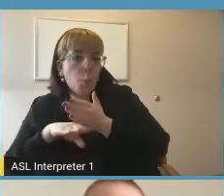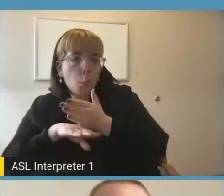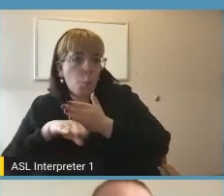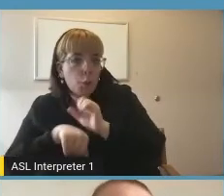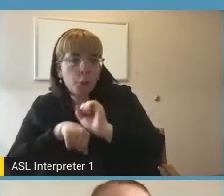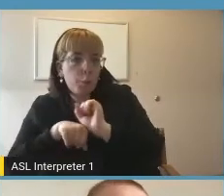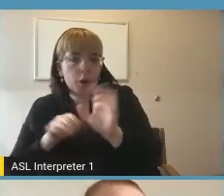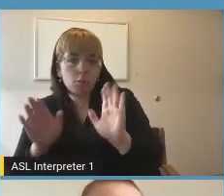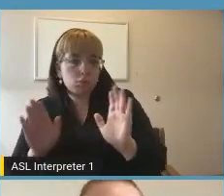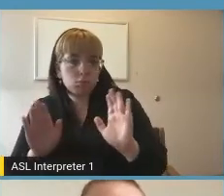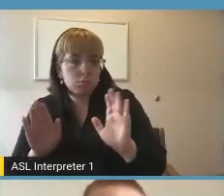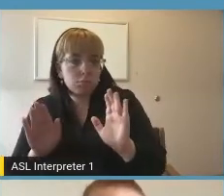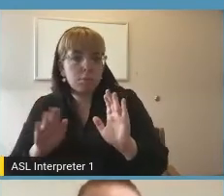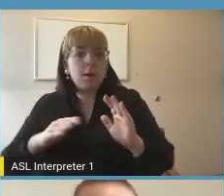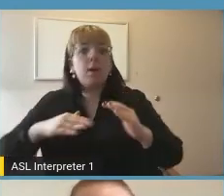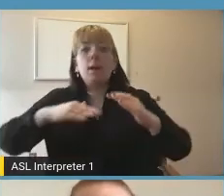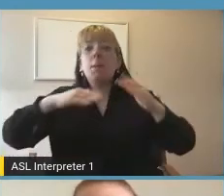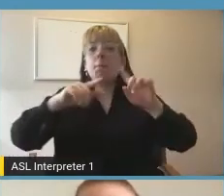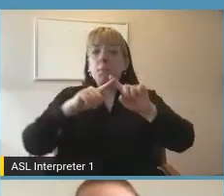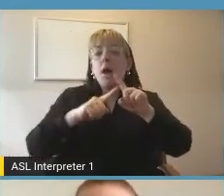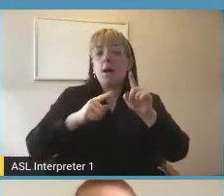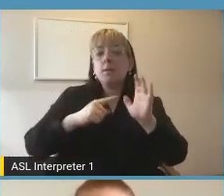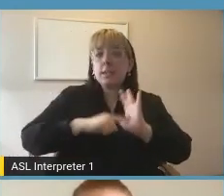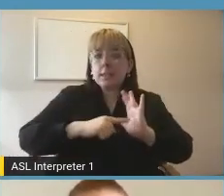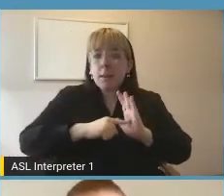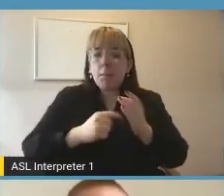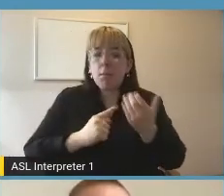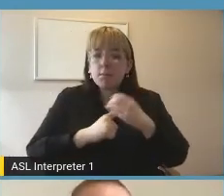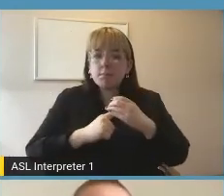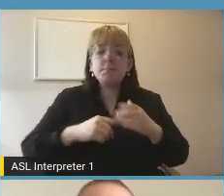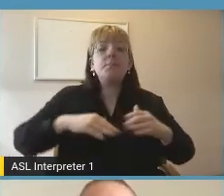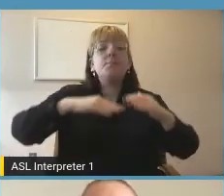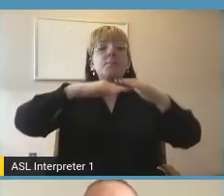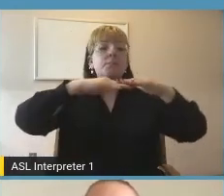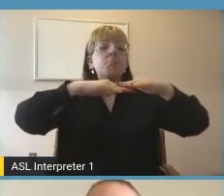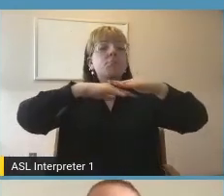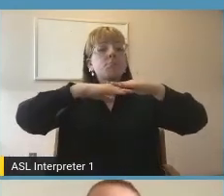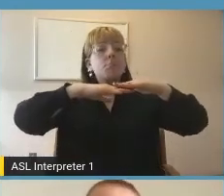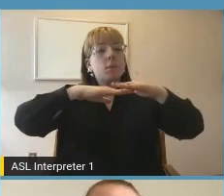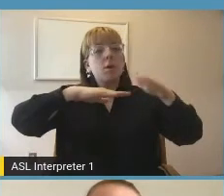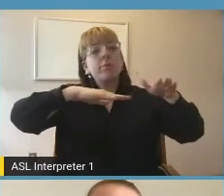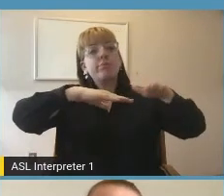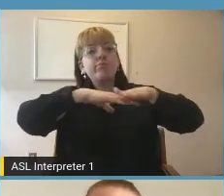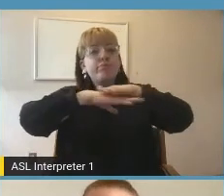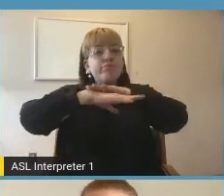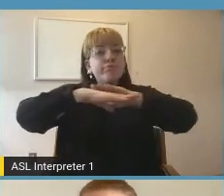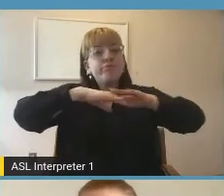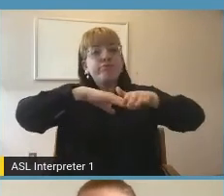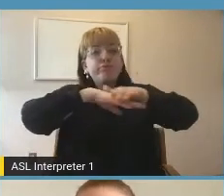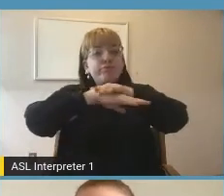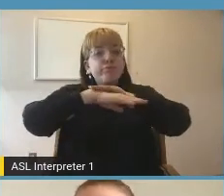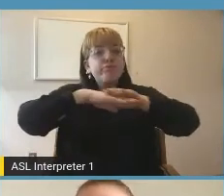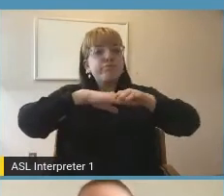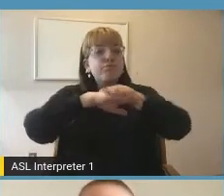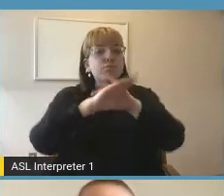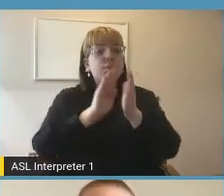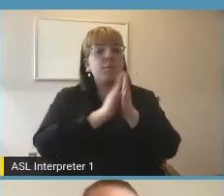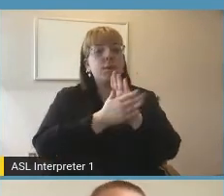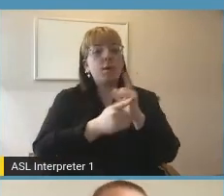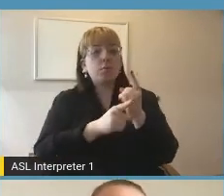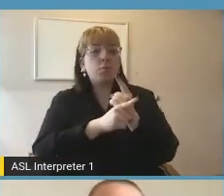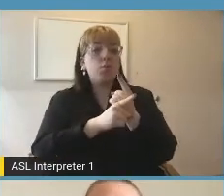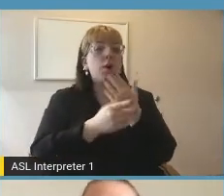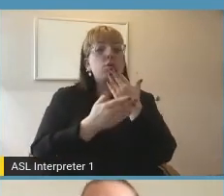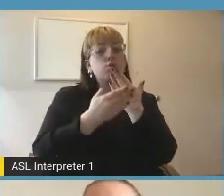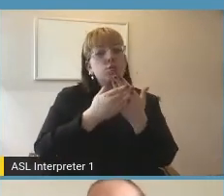of sanding, right, the rough first pass over to get it in the right, in a decent condition.